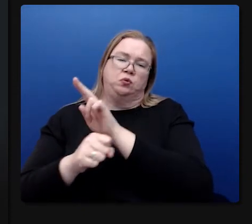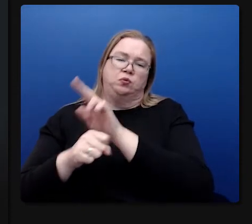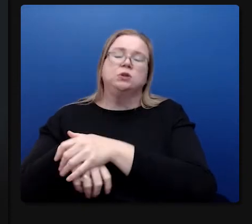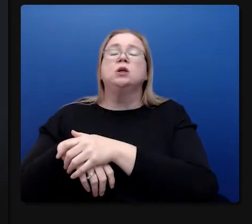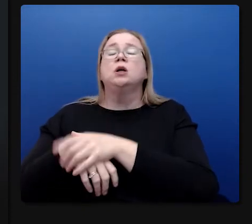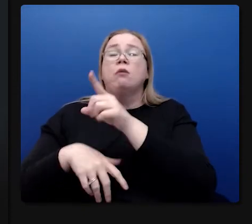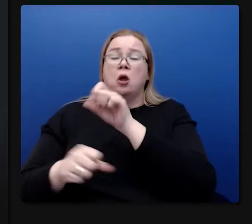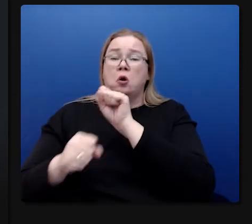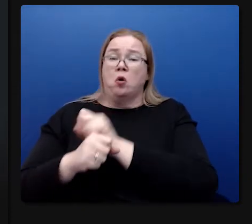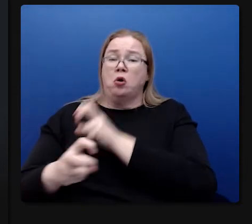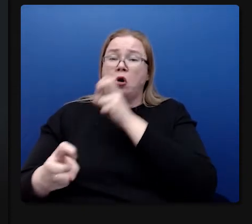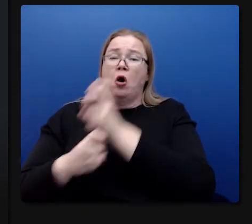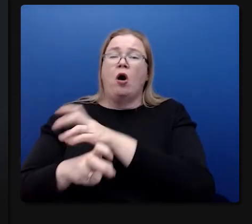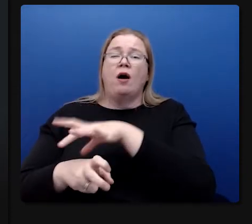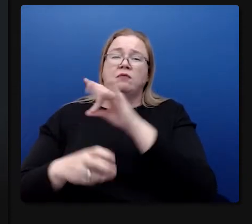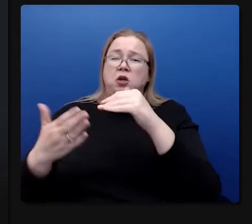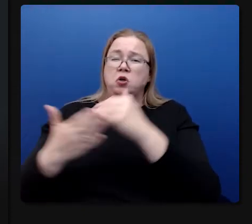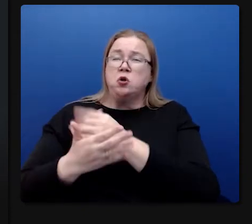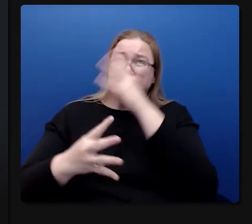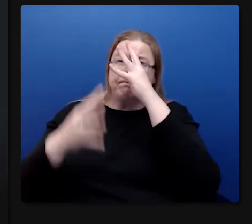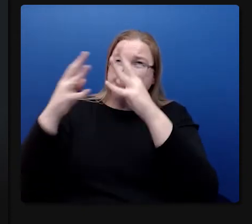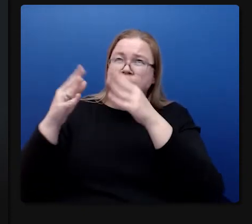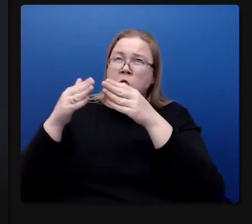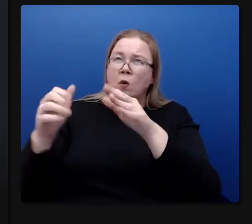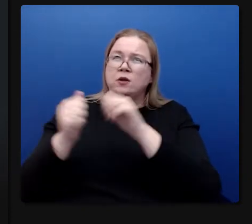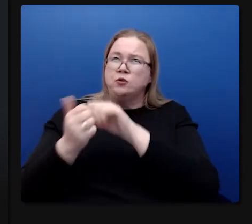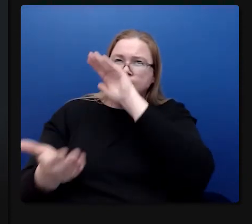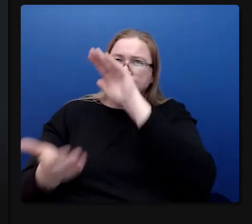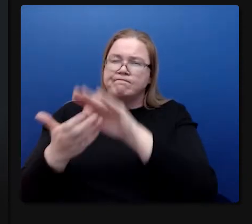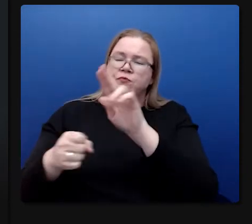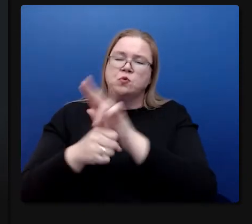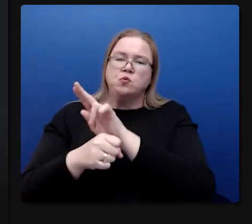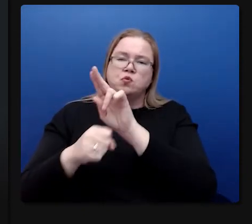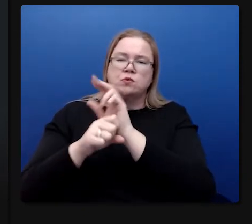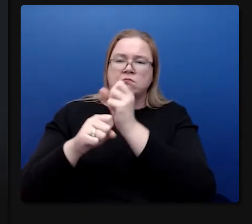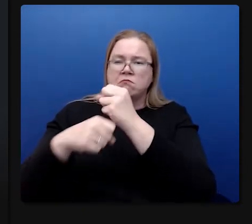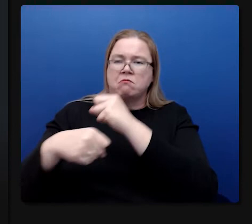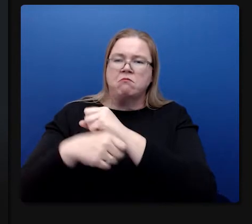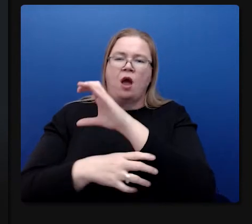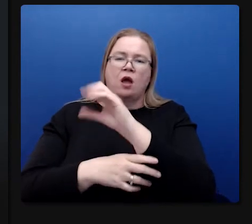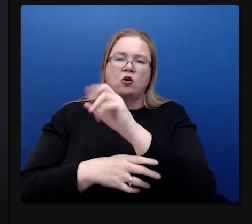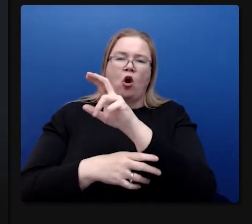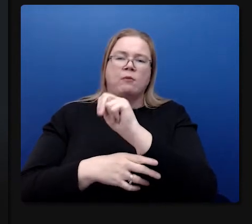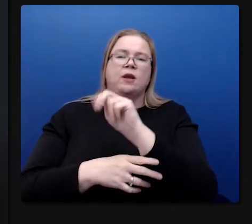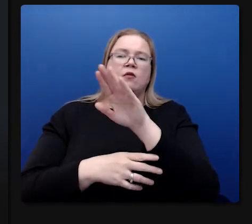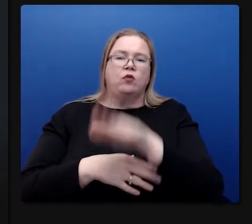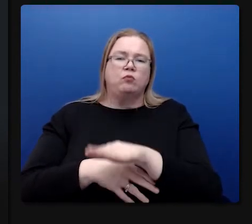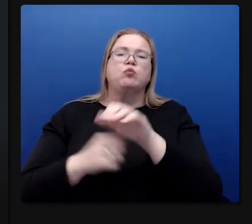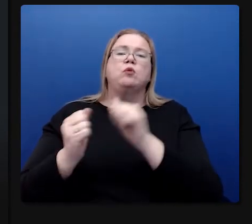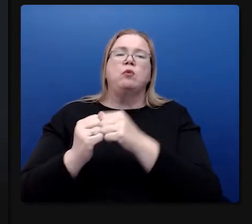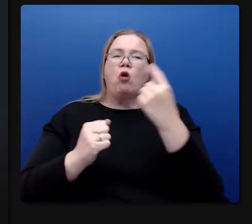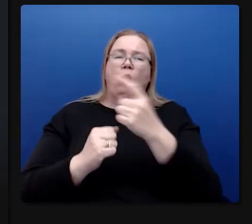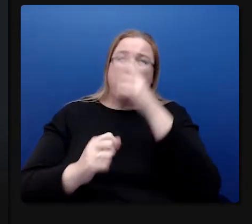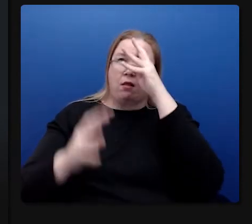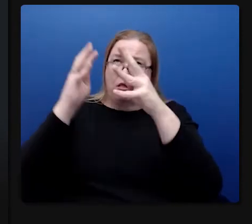They are hard at work, finding new and exciting ways to lower our usage and manufacturing carbon footprint with constant innovations.